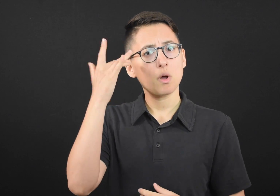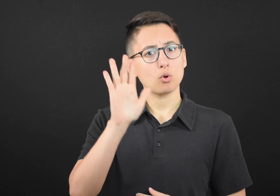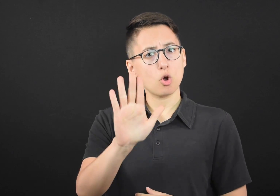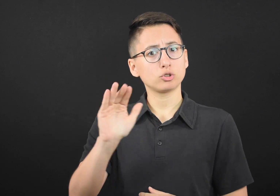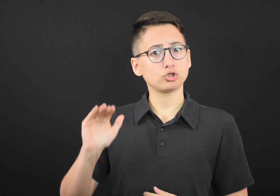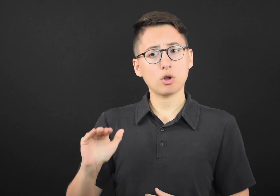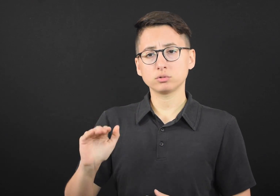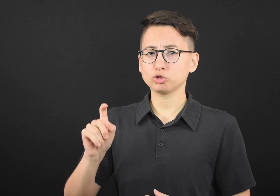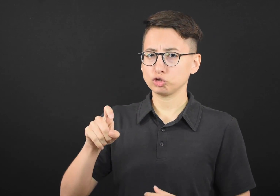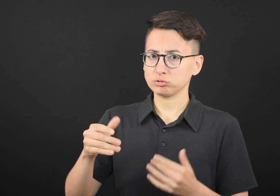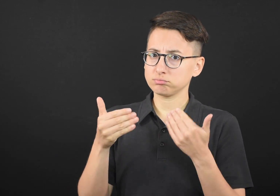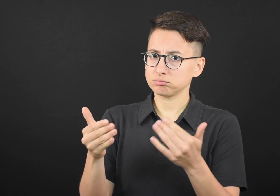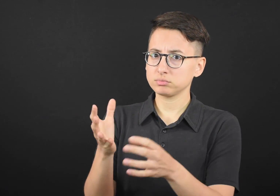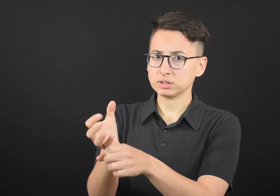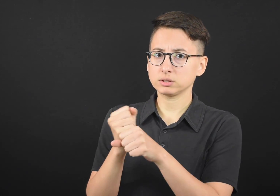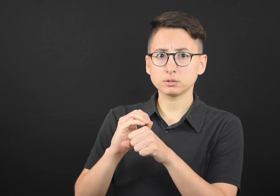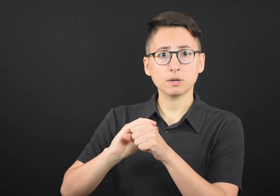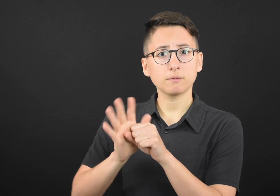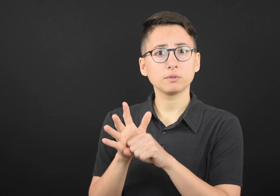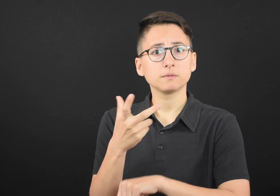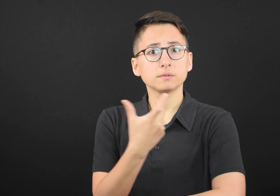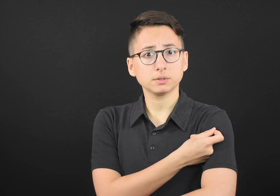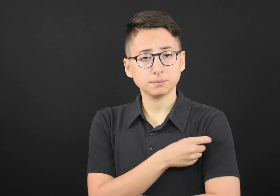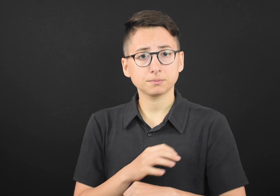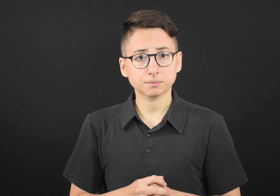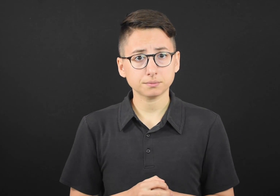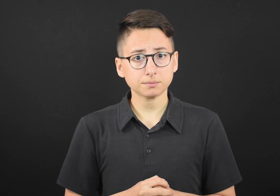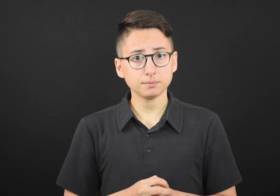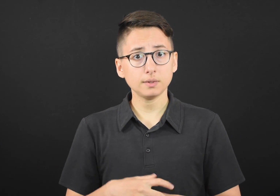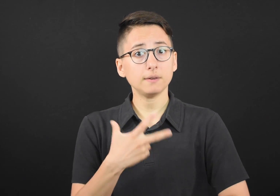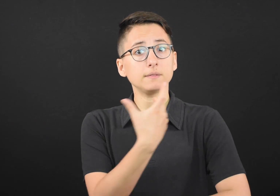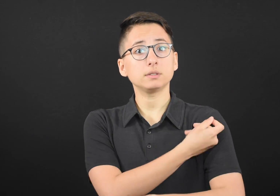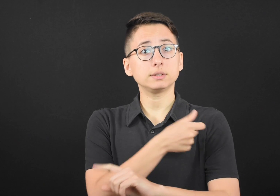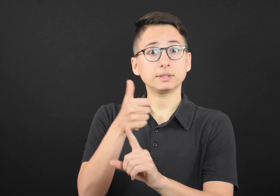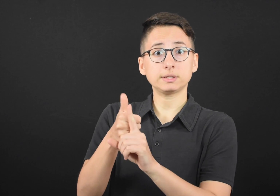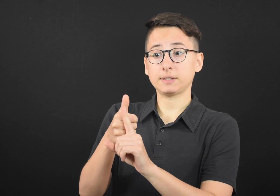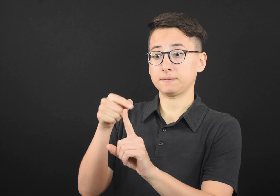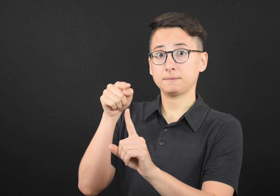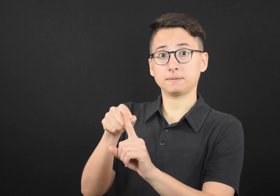child should get the COVID vaccine. The vaccine will not only